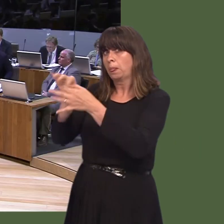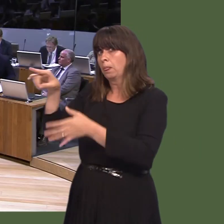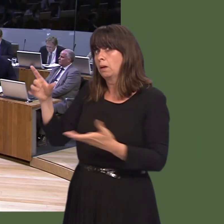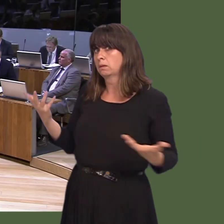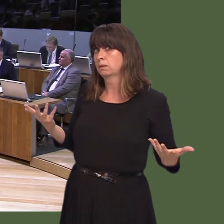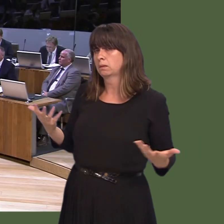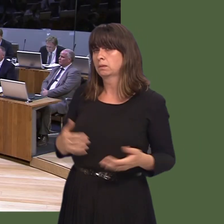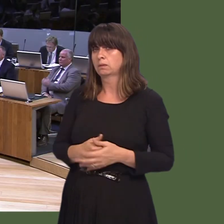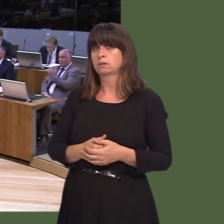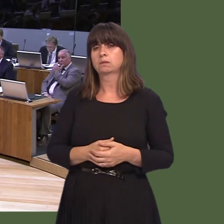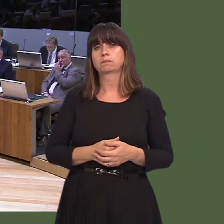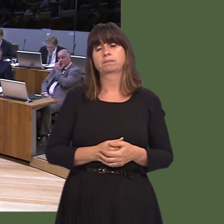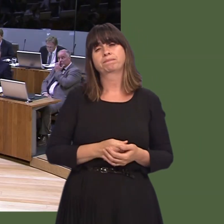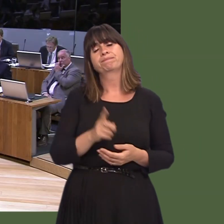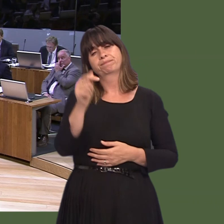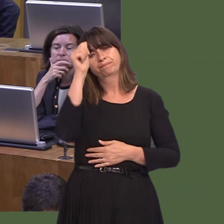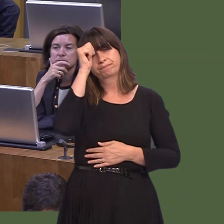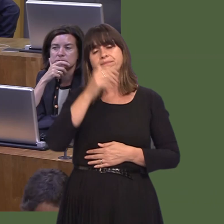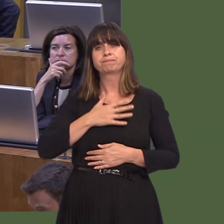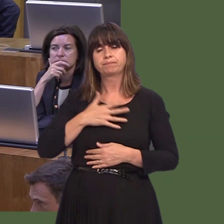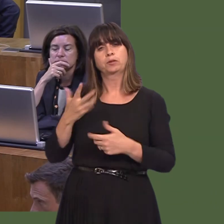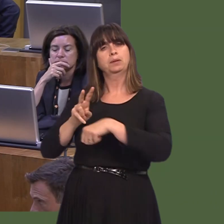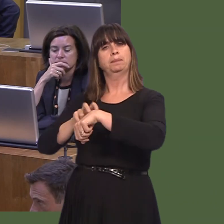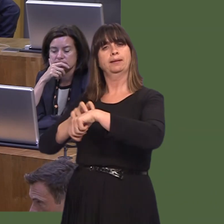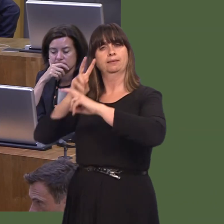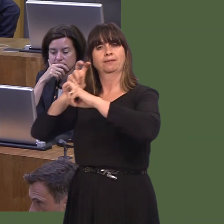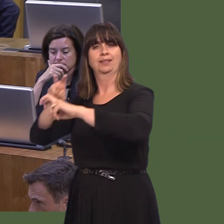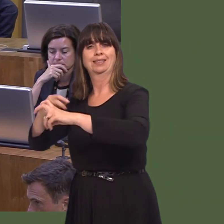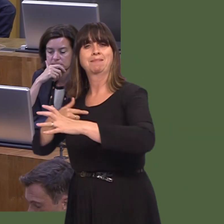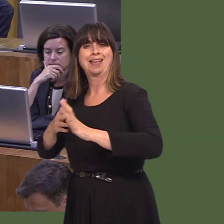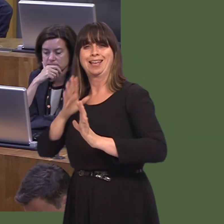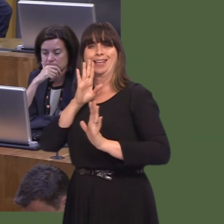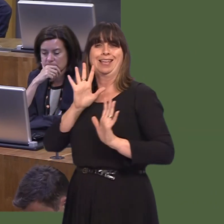Carwyn Jones AM: Well, as the Member will understand, this is an ongoing police investigation. There's not a great deal I can say about it.